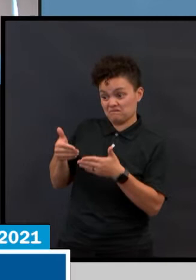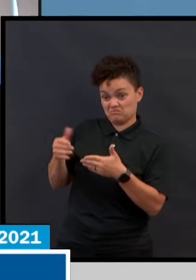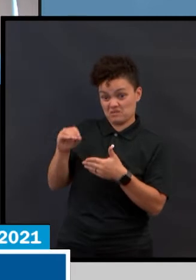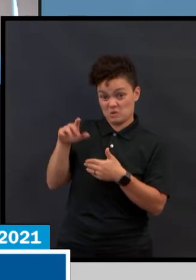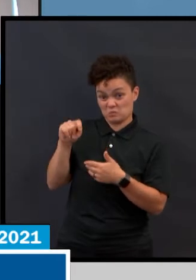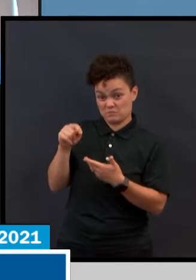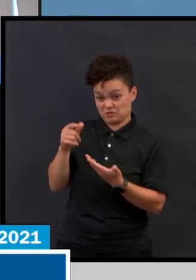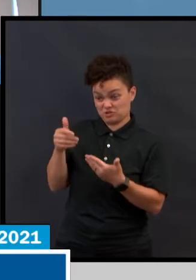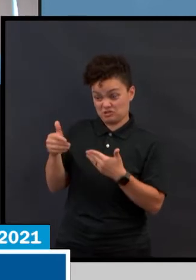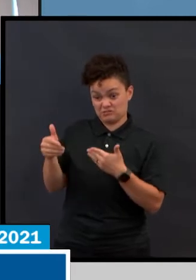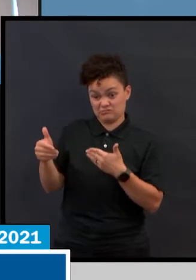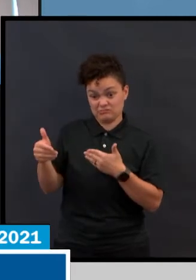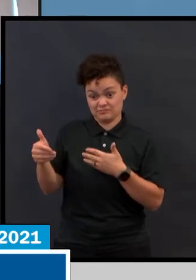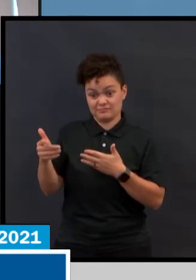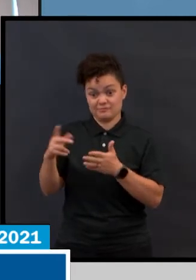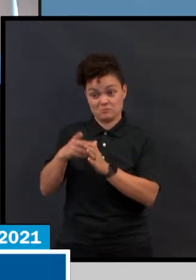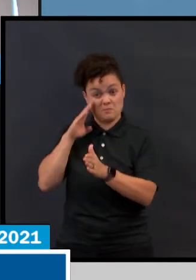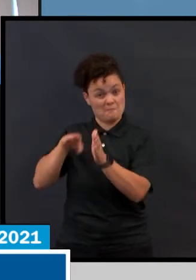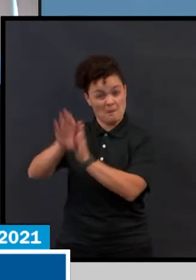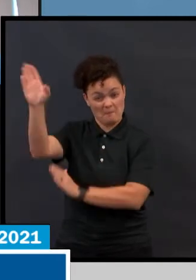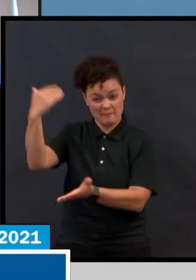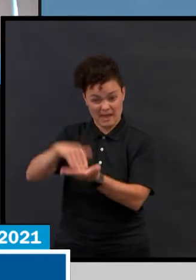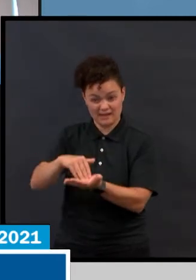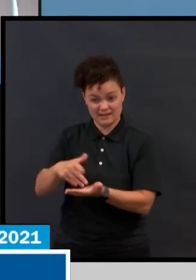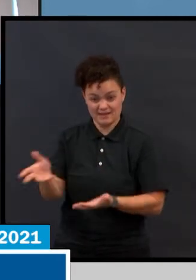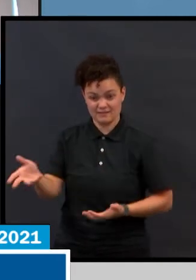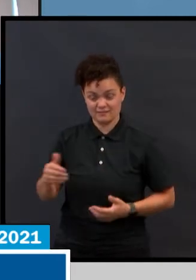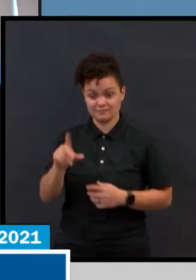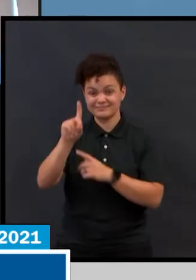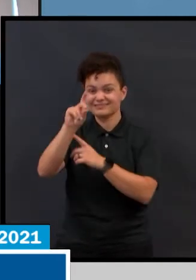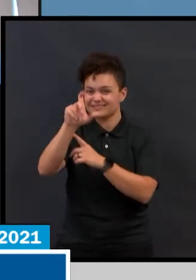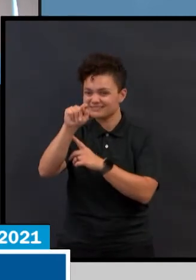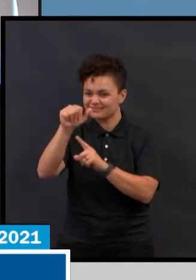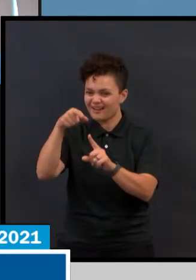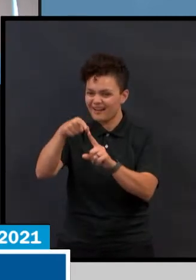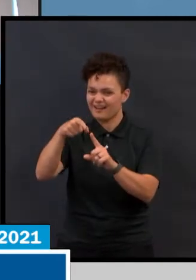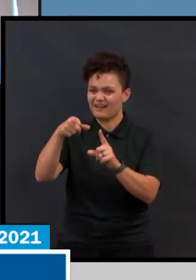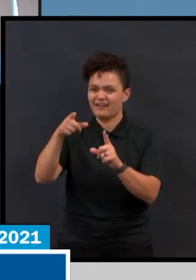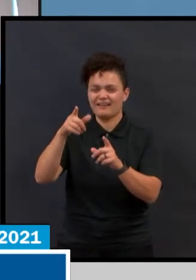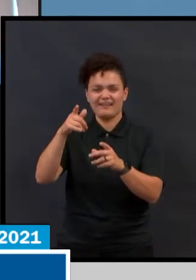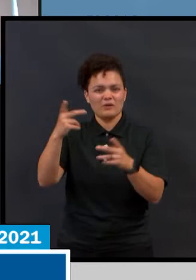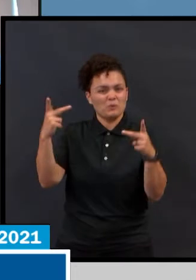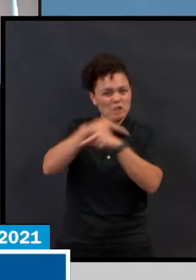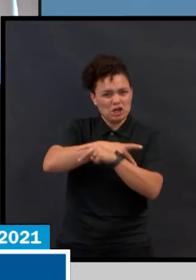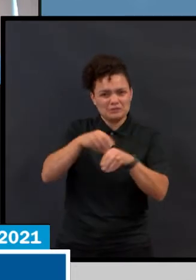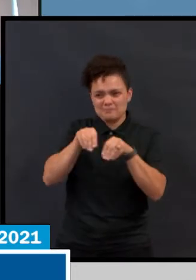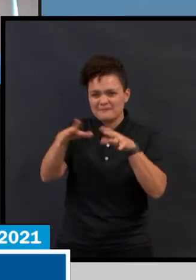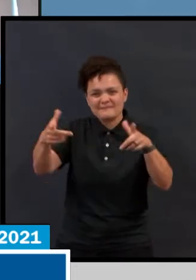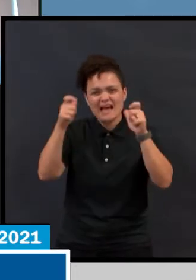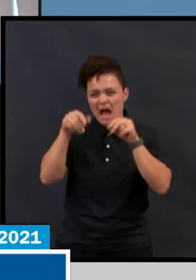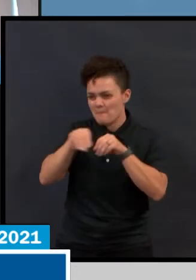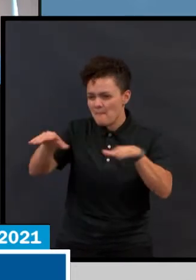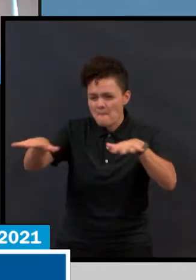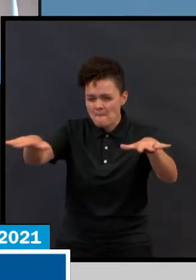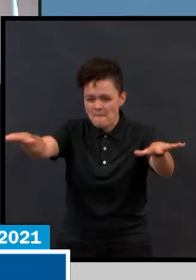is many more times infectious than the original uh strain of covet 19. so we need to act now